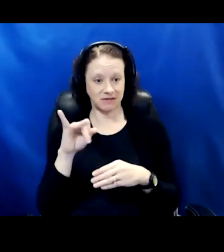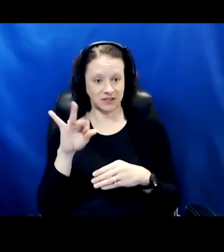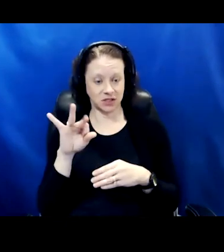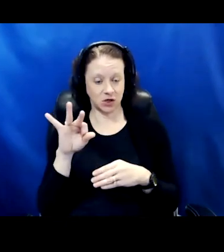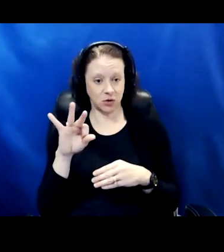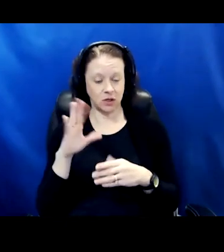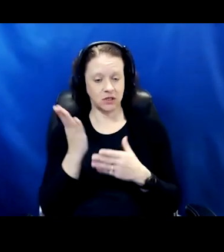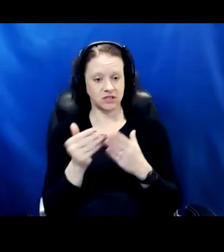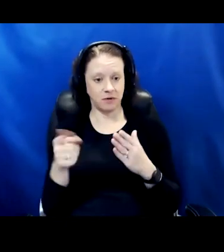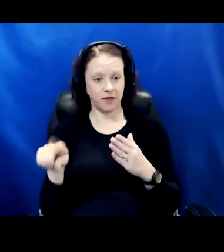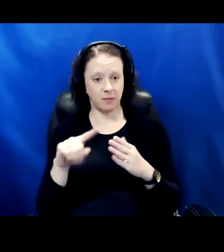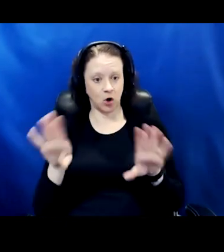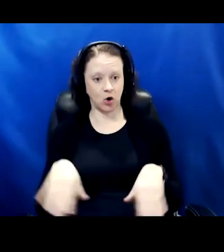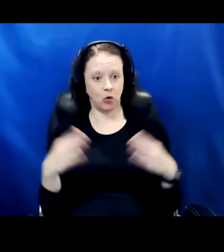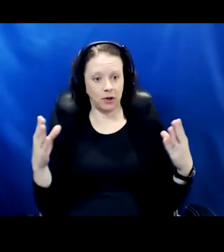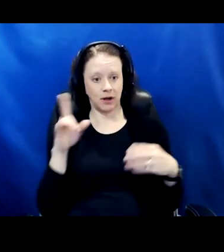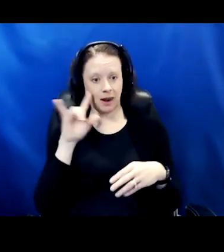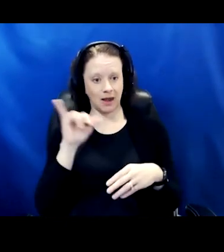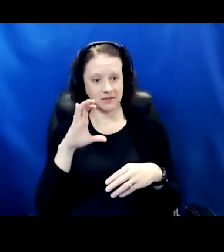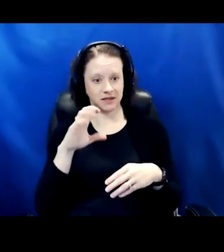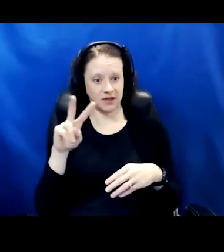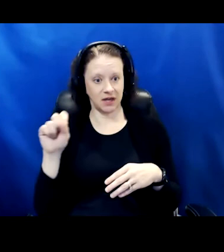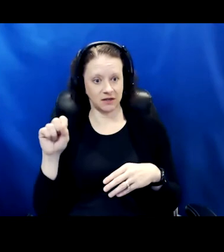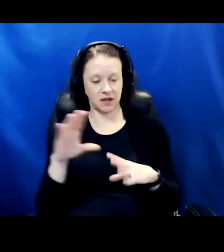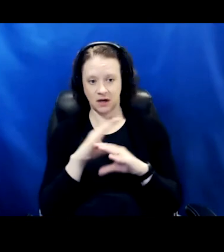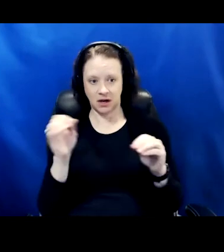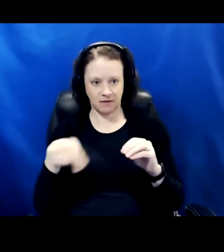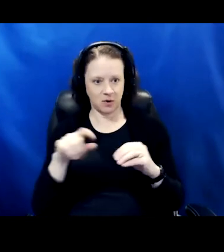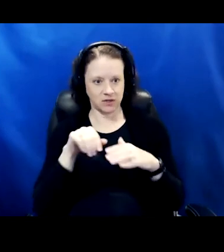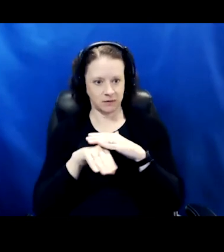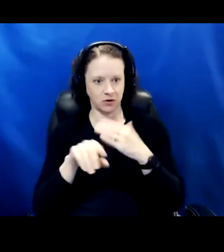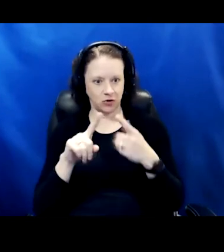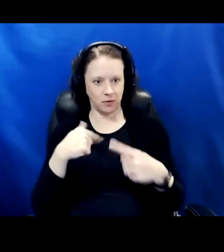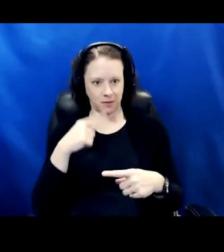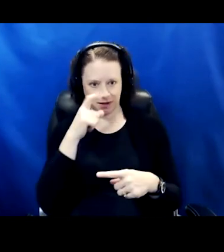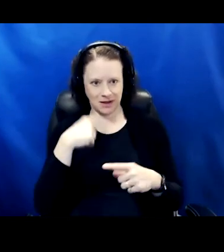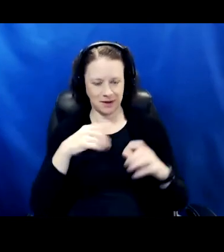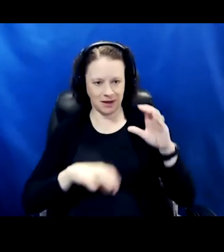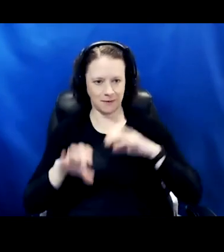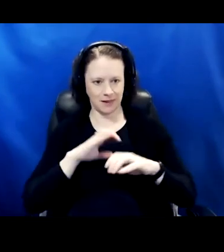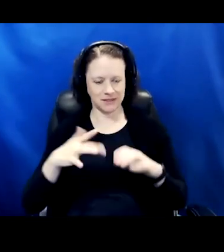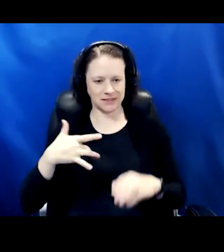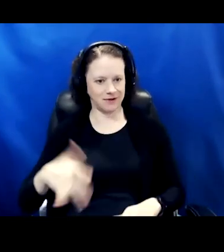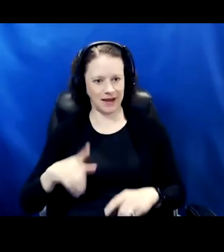some of them are open, like CVS. None of them are accessible to me because I'm chemically sensitive. I cannot physically go in their stores